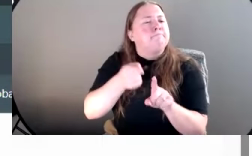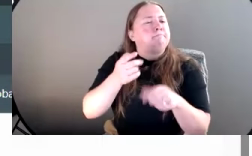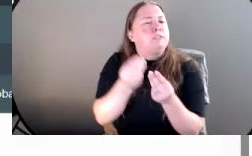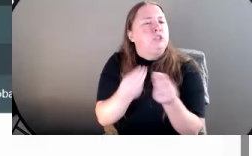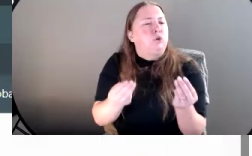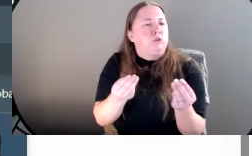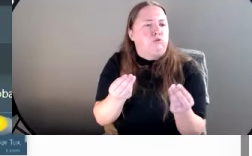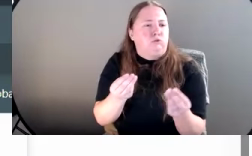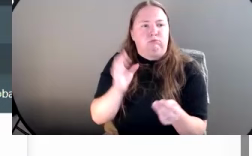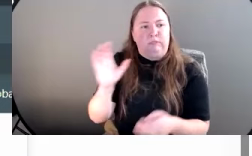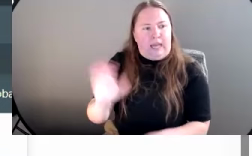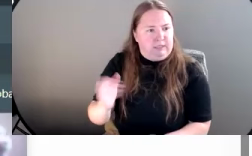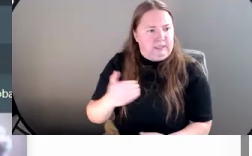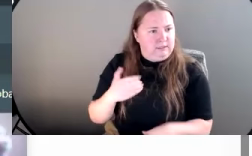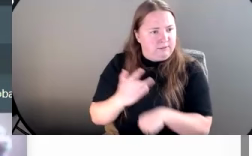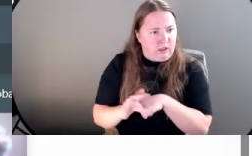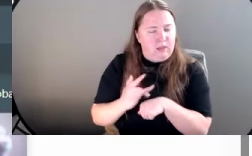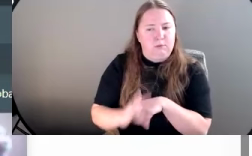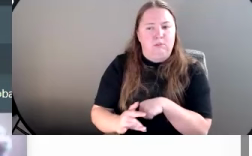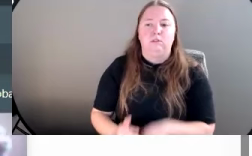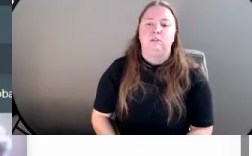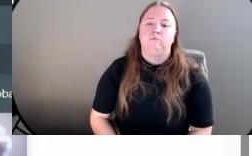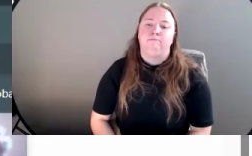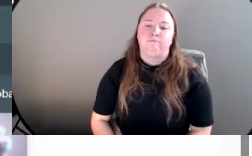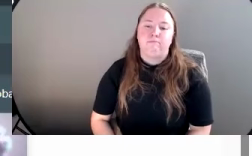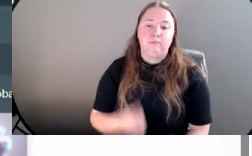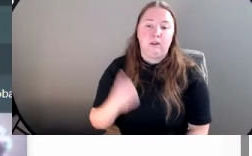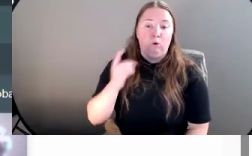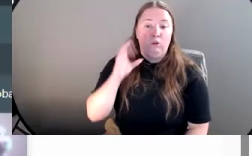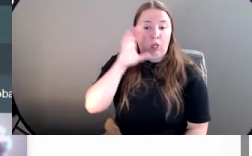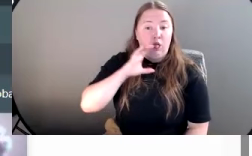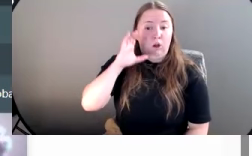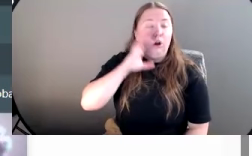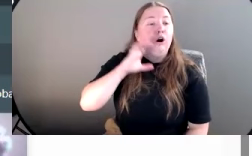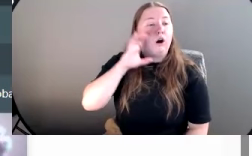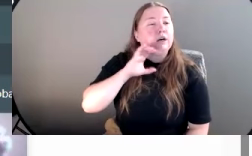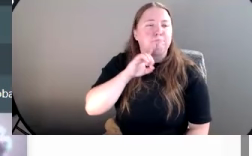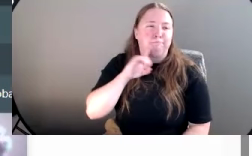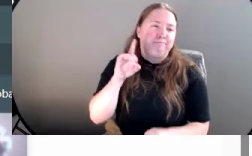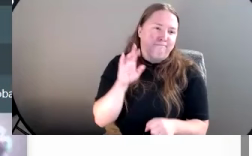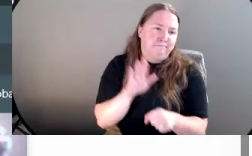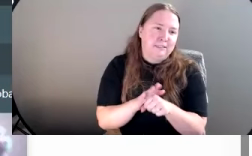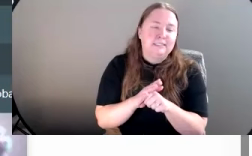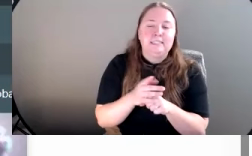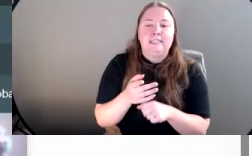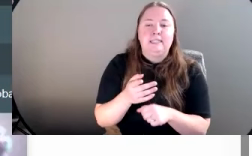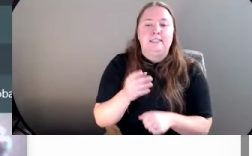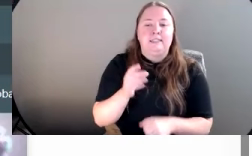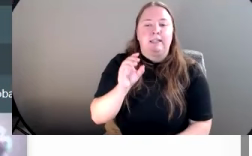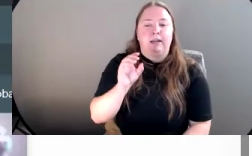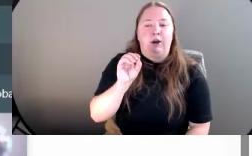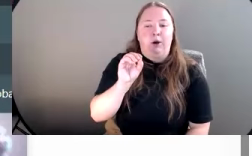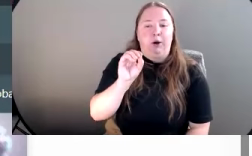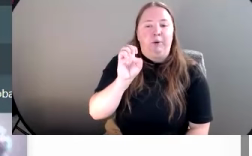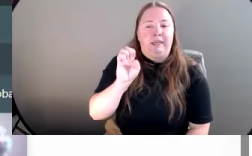And what I, always look for too, you could pretty much guarantee that these are OER resources.